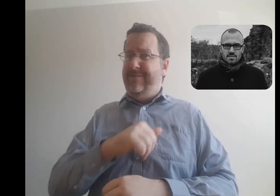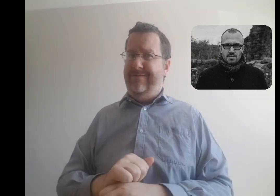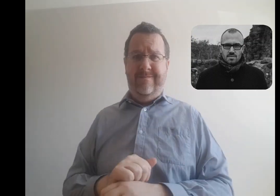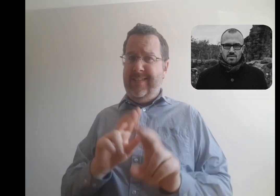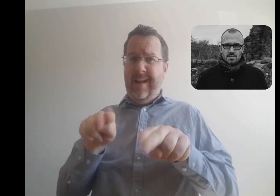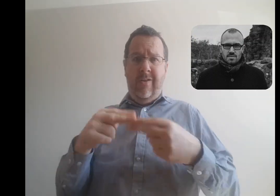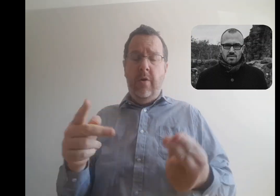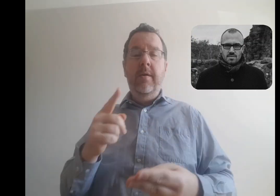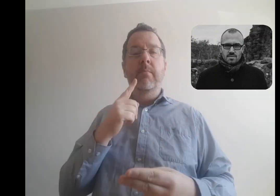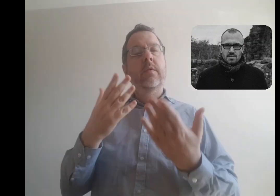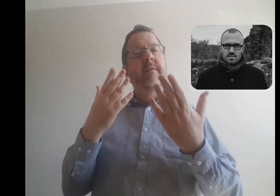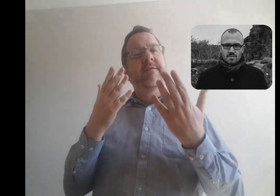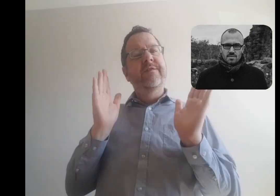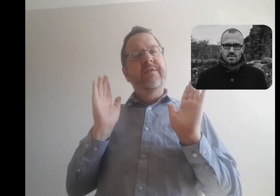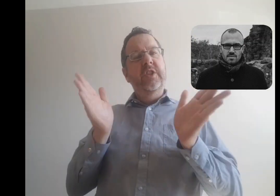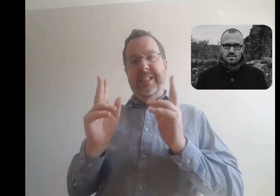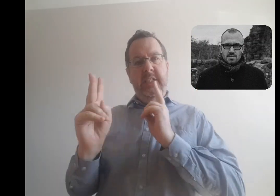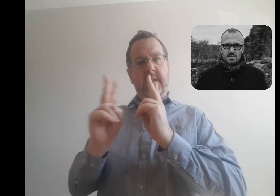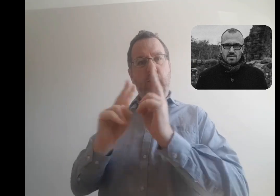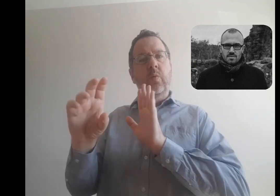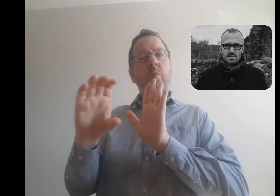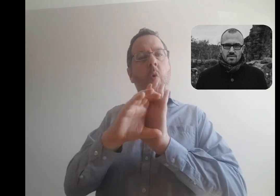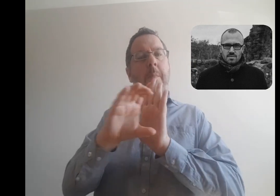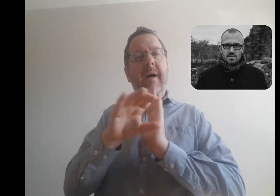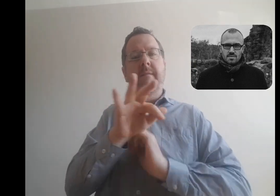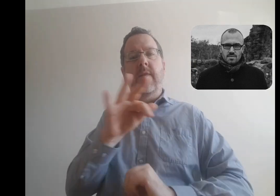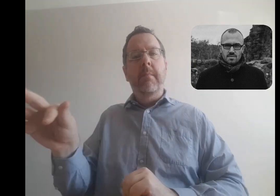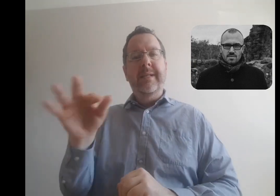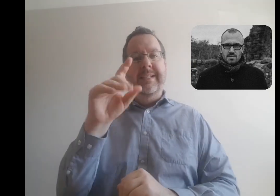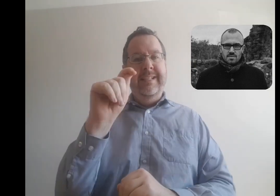I have, however, interviewed Cormac Leonard from Trinity College, Dublin,